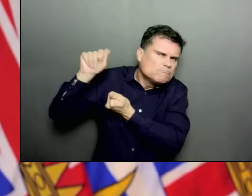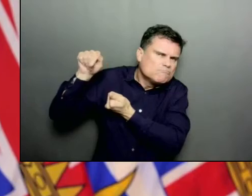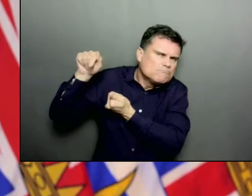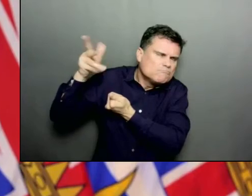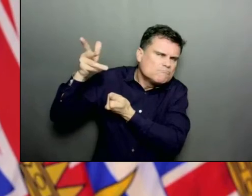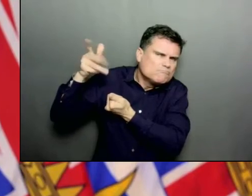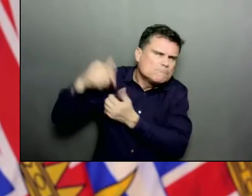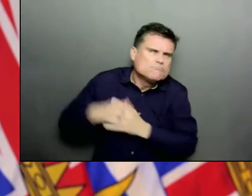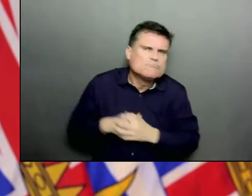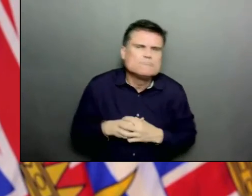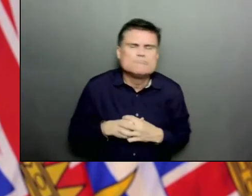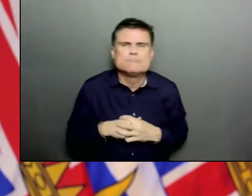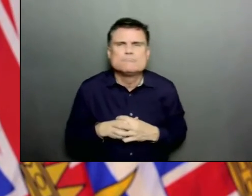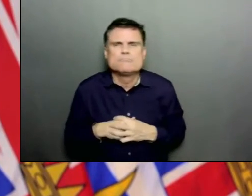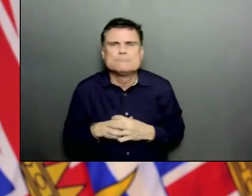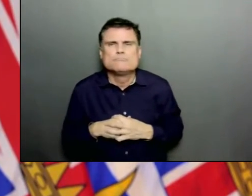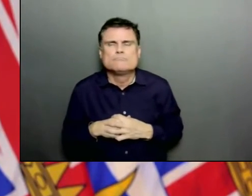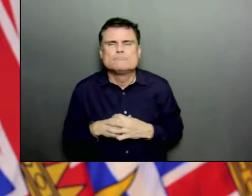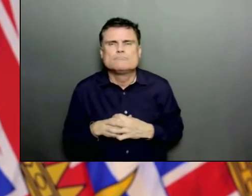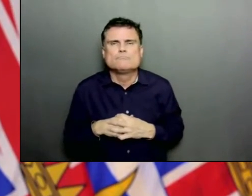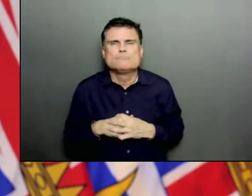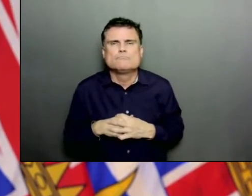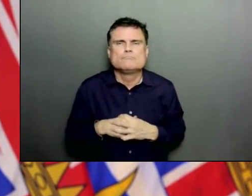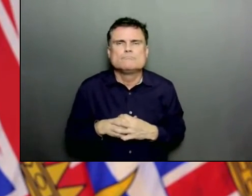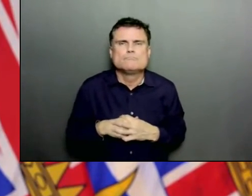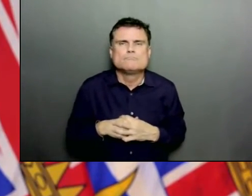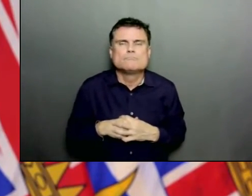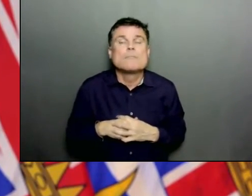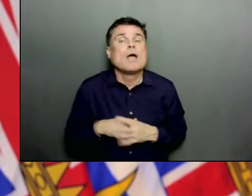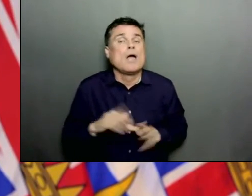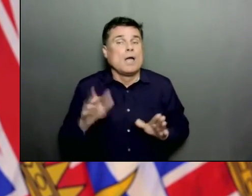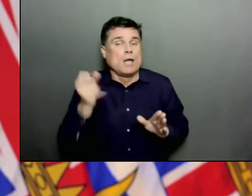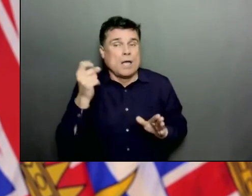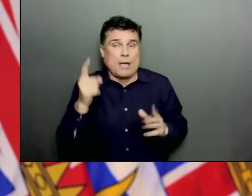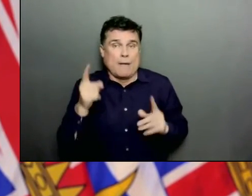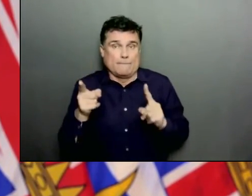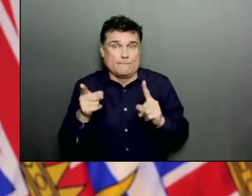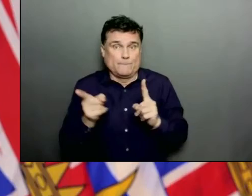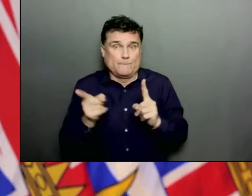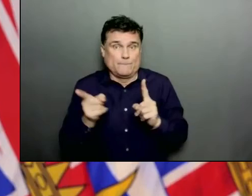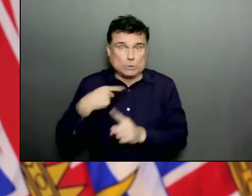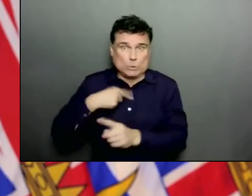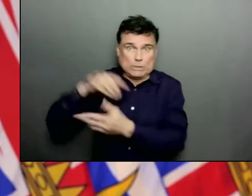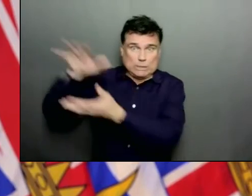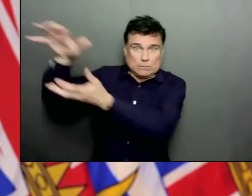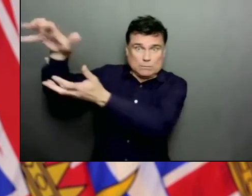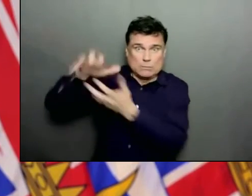Very good question. We have limited doses coming into Canada next week, December December